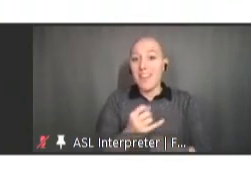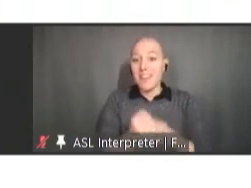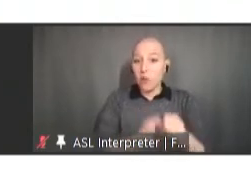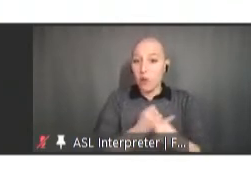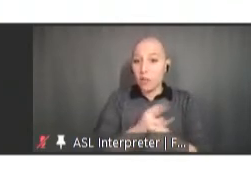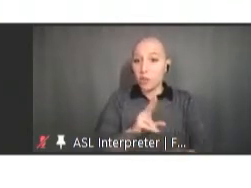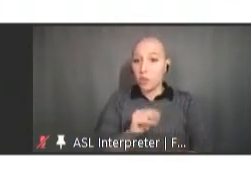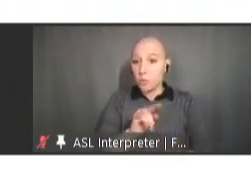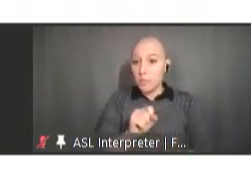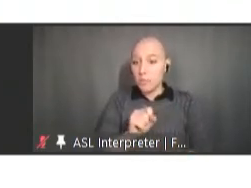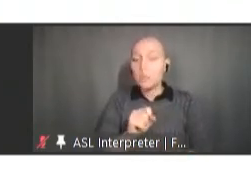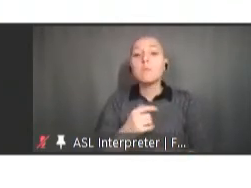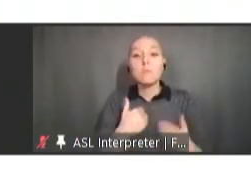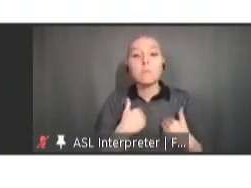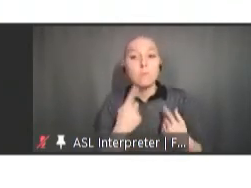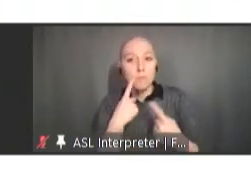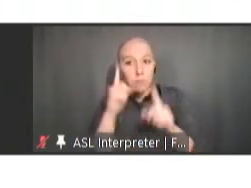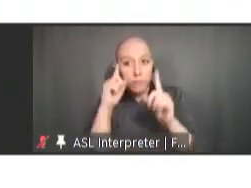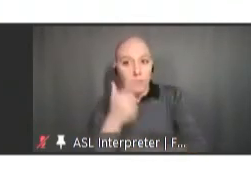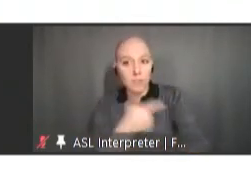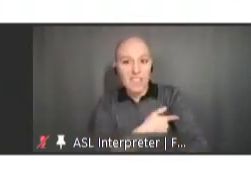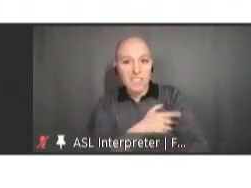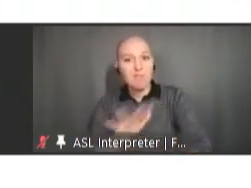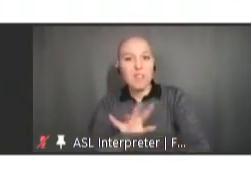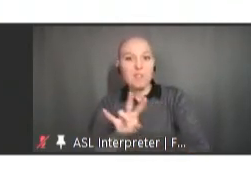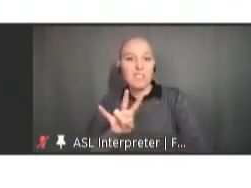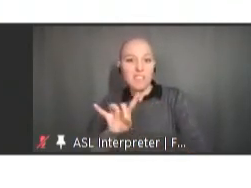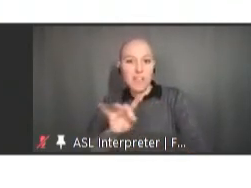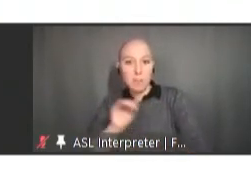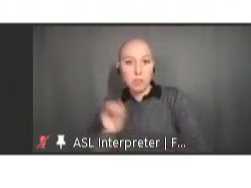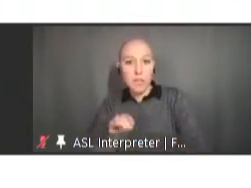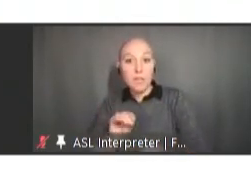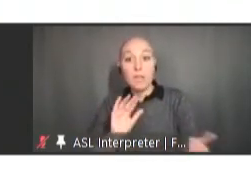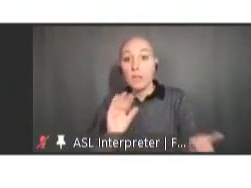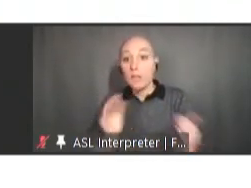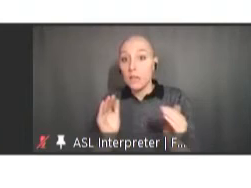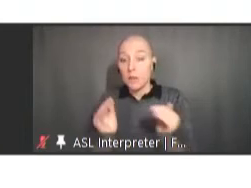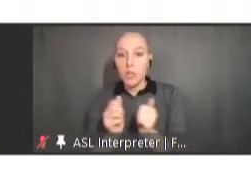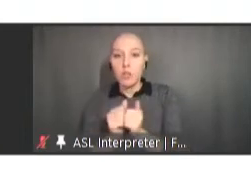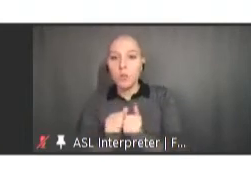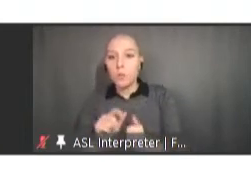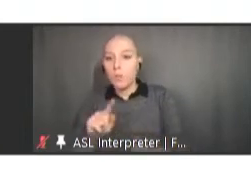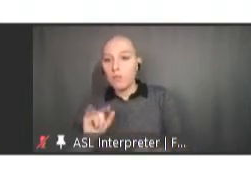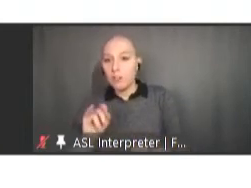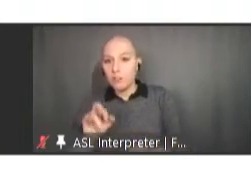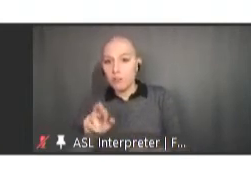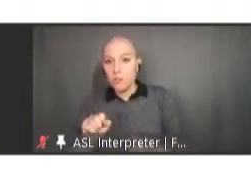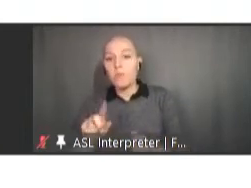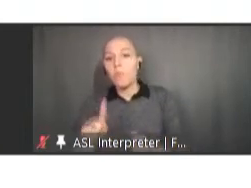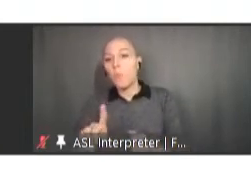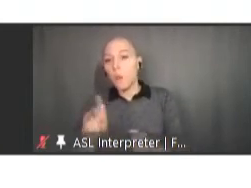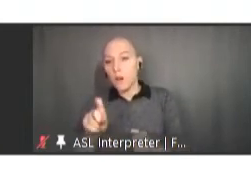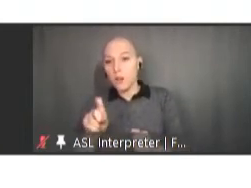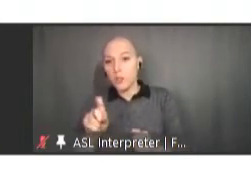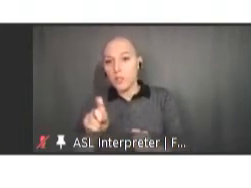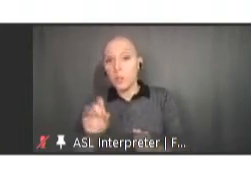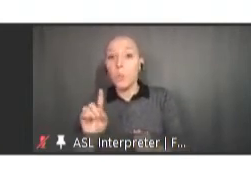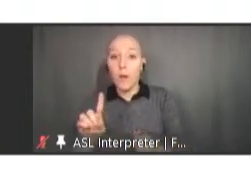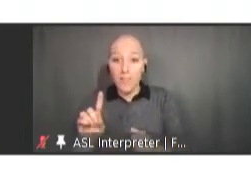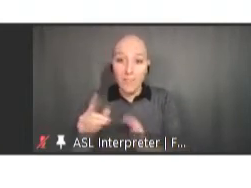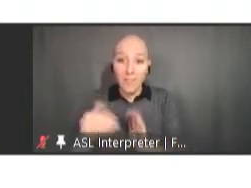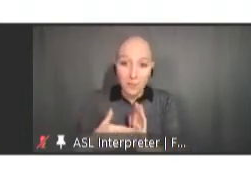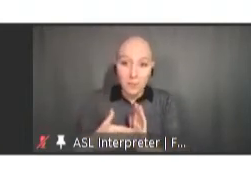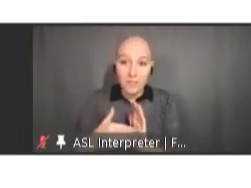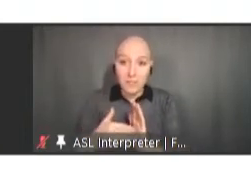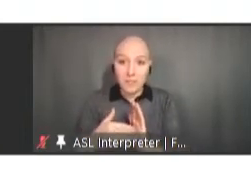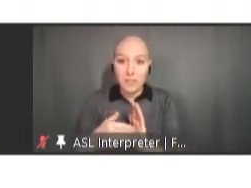efficacy of 78 percent compared to vaccinees with titers of 101,000 international units with